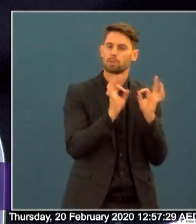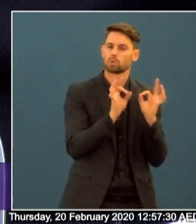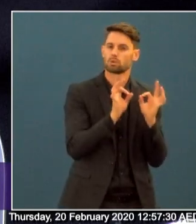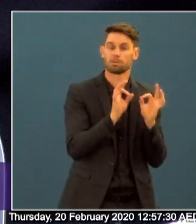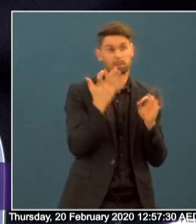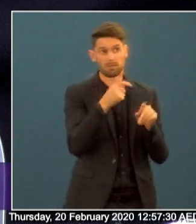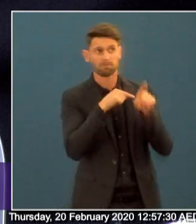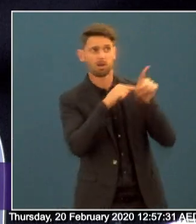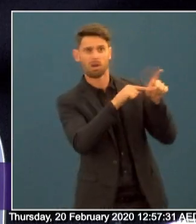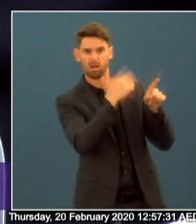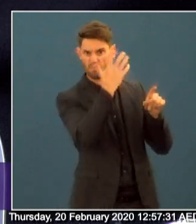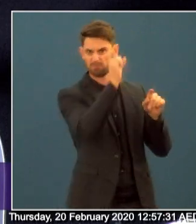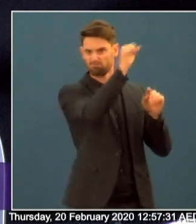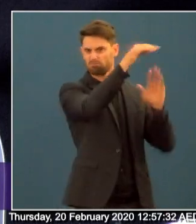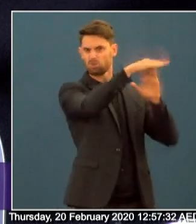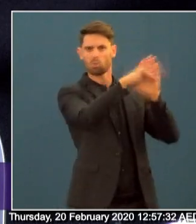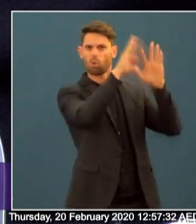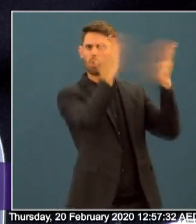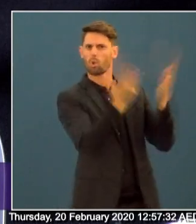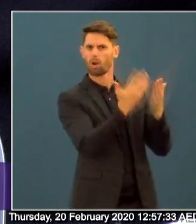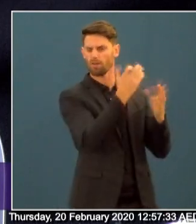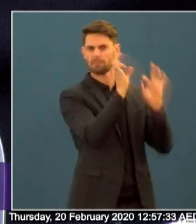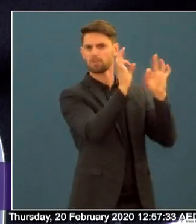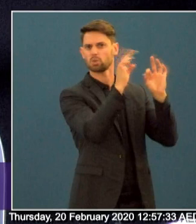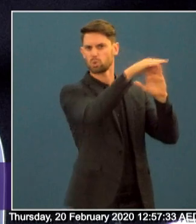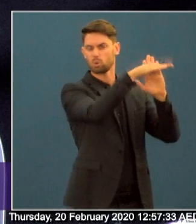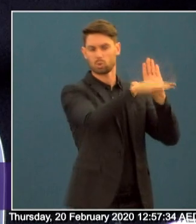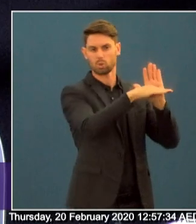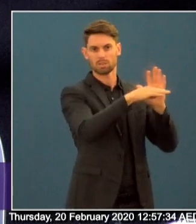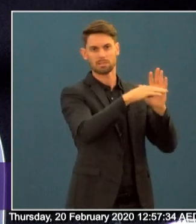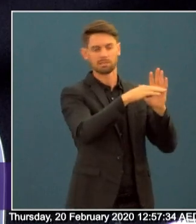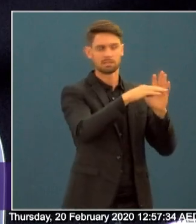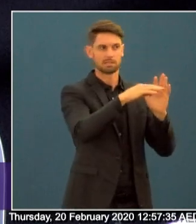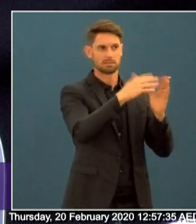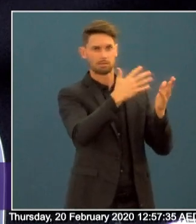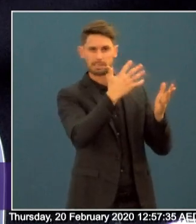And it's very hard to change a system that has been in use for many years.